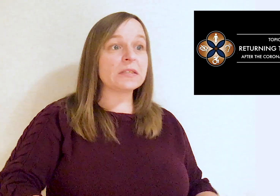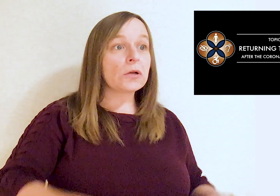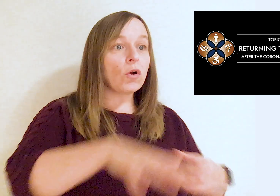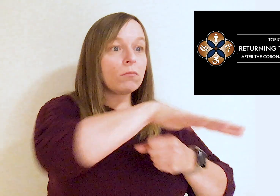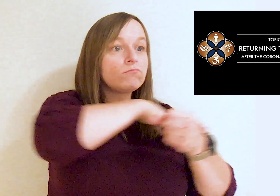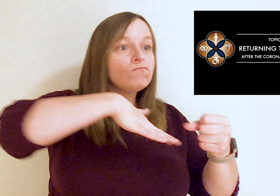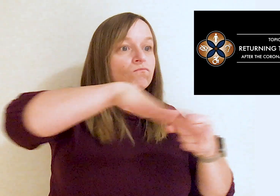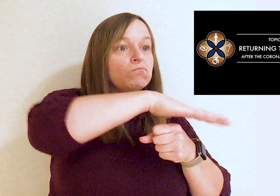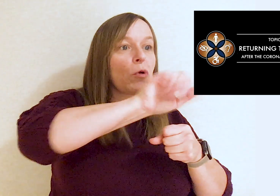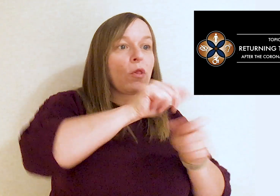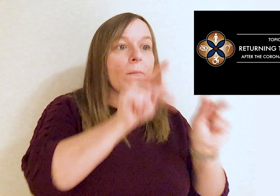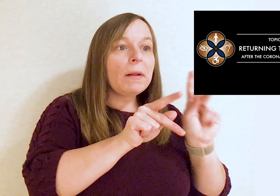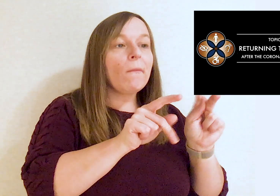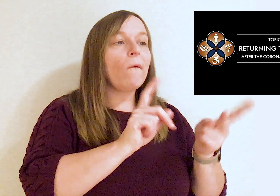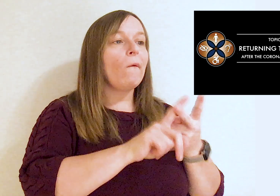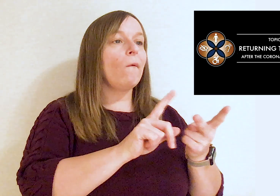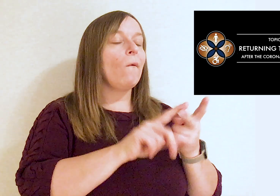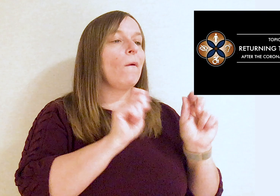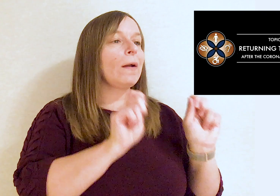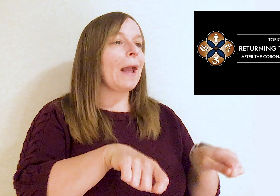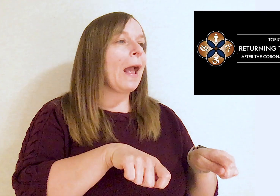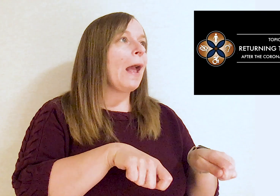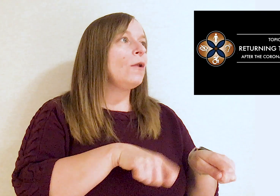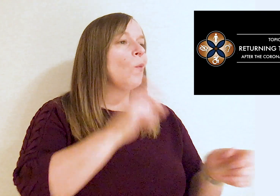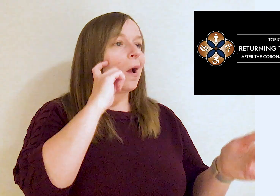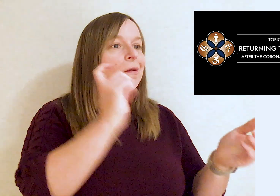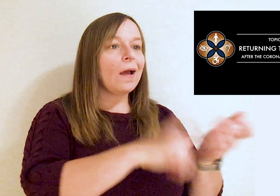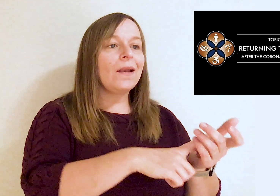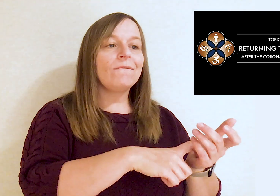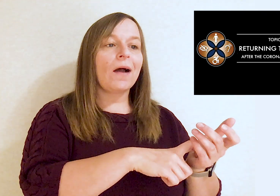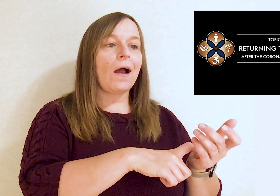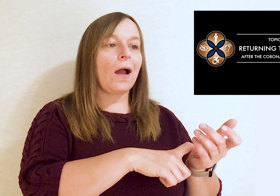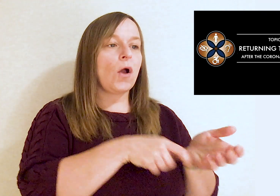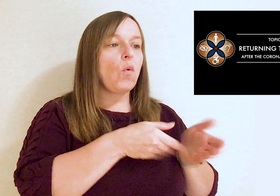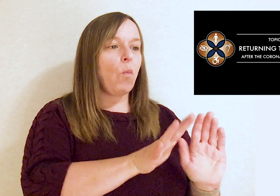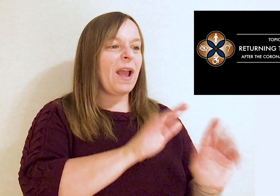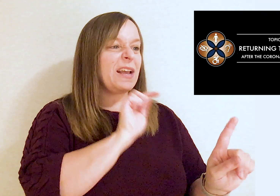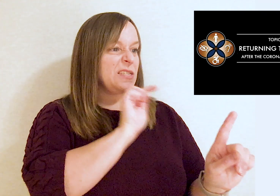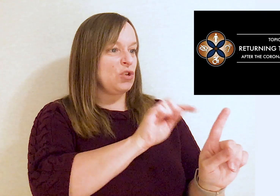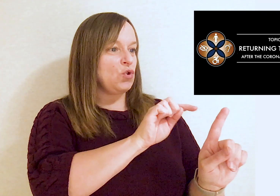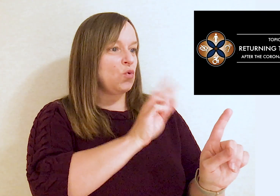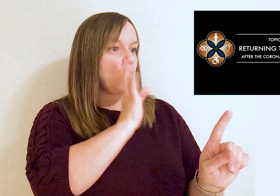with others? Things like that. Can you identify ways that you will be